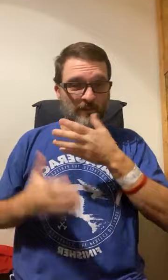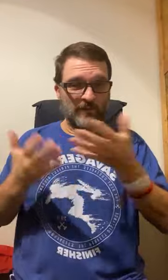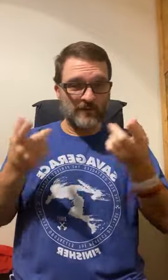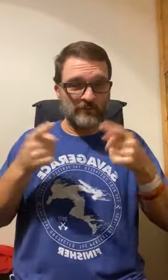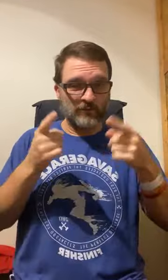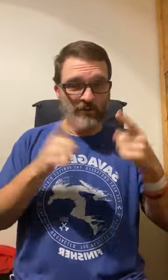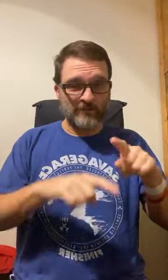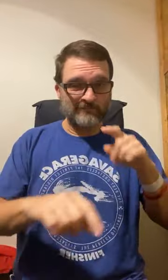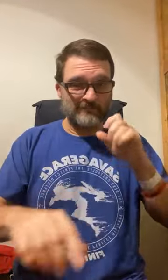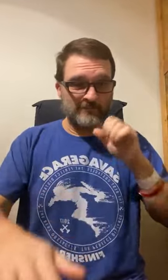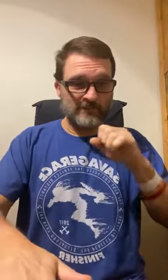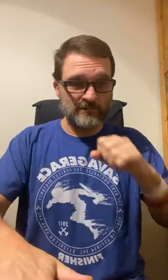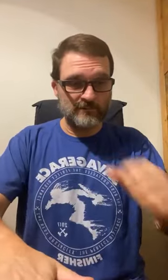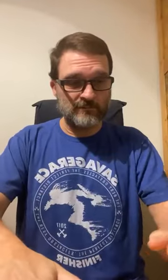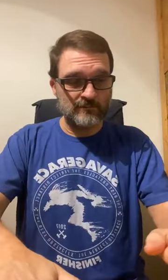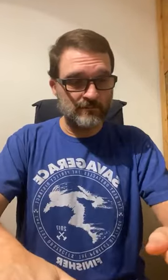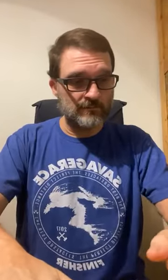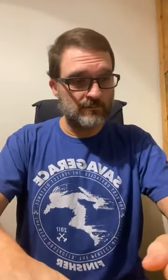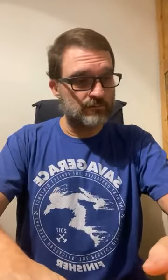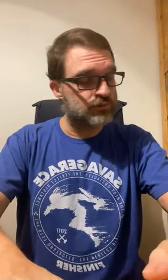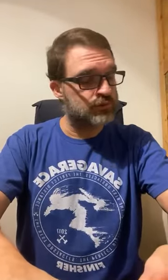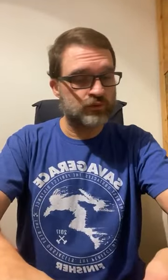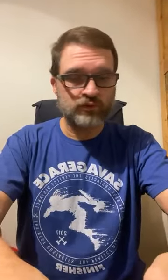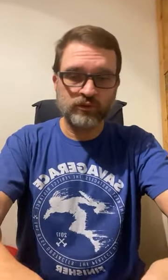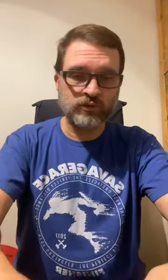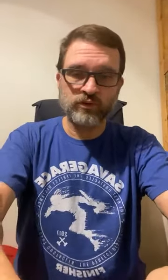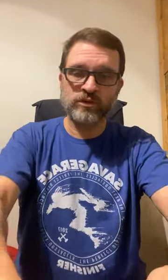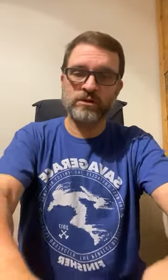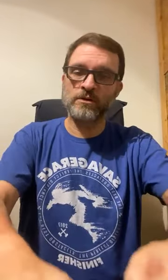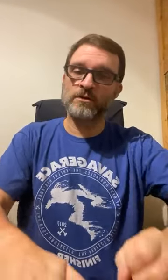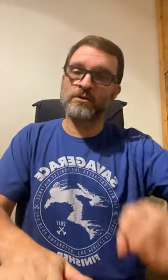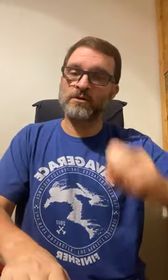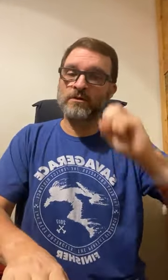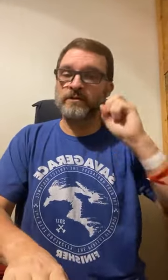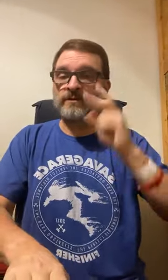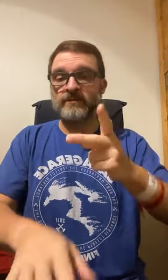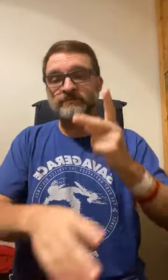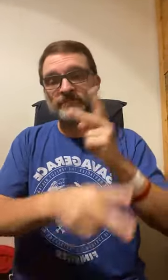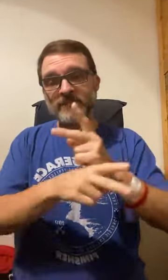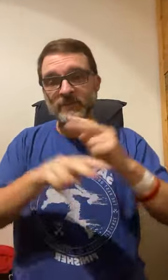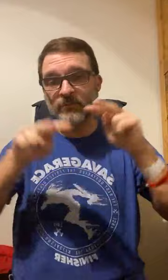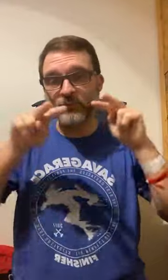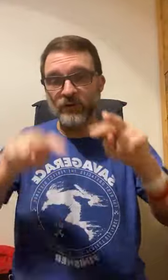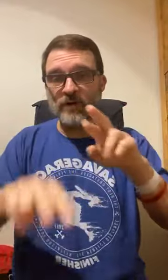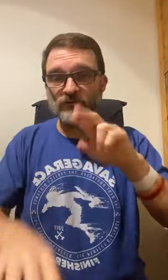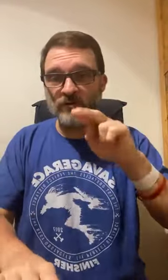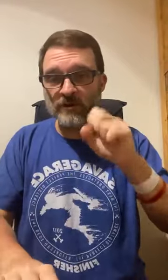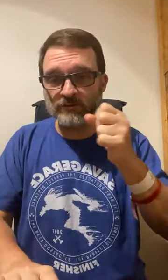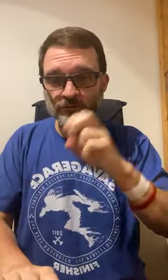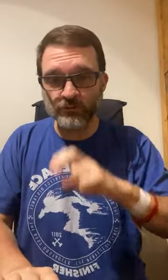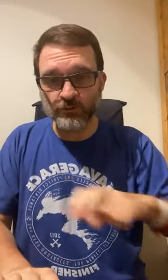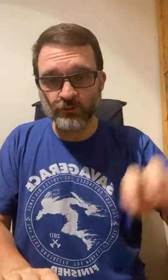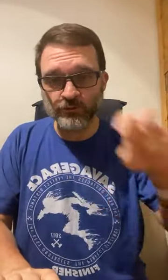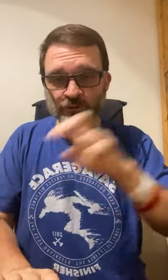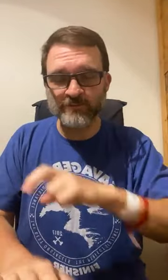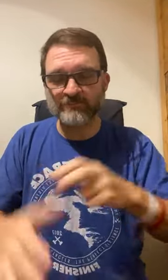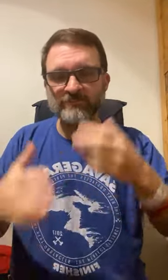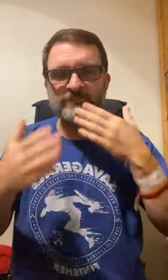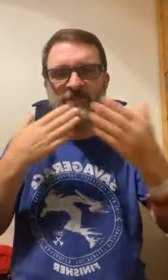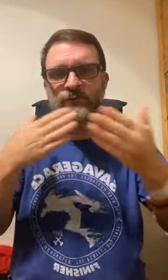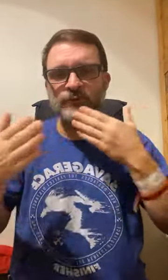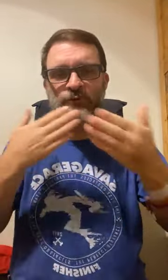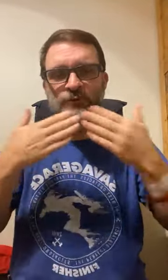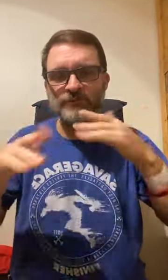There have been some weird things that were going on, Yes. Ok, take care and keep watching Ron's journey